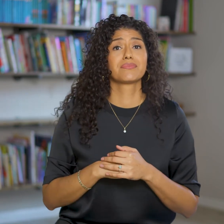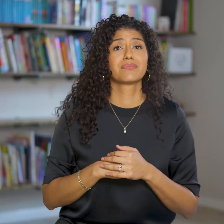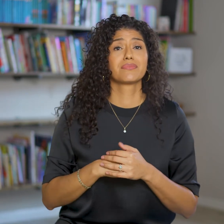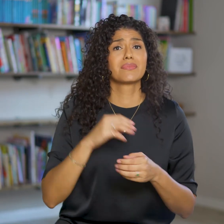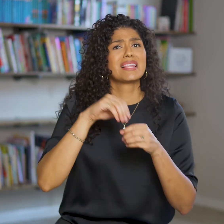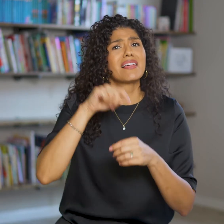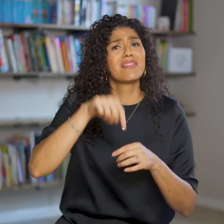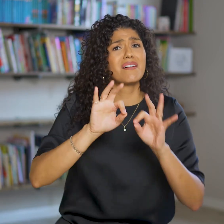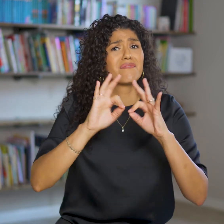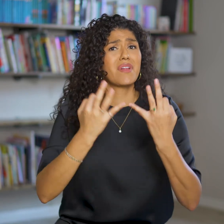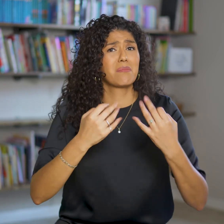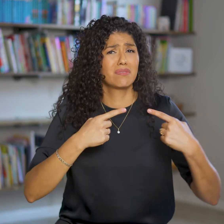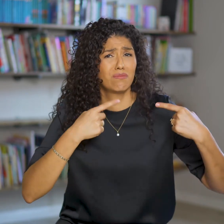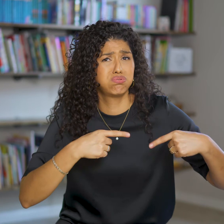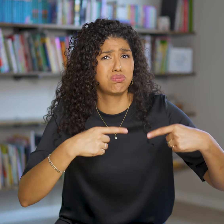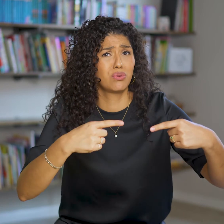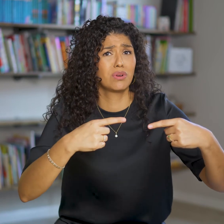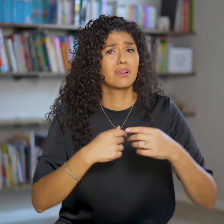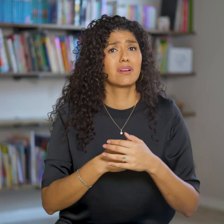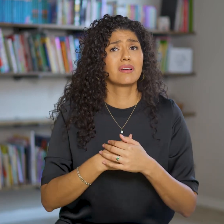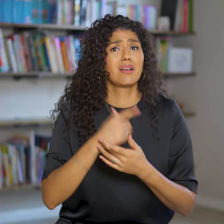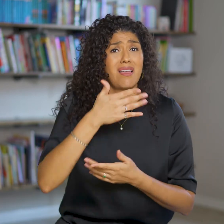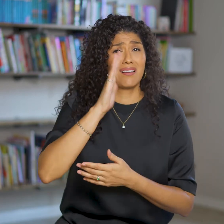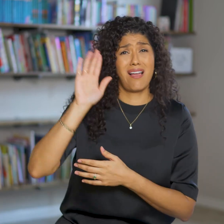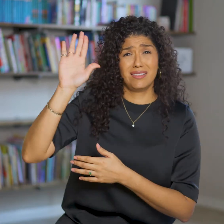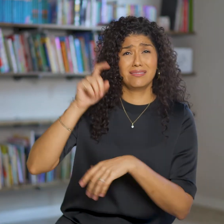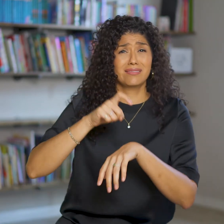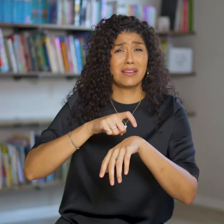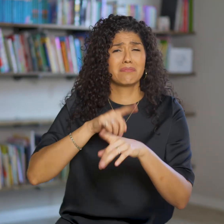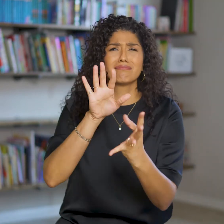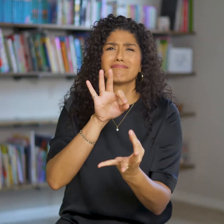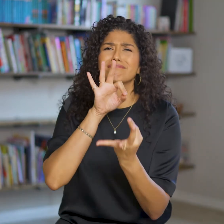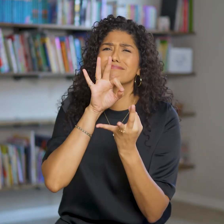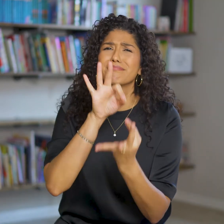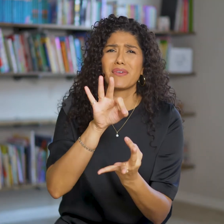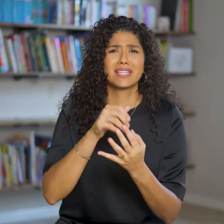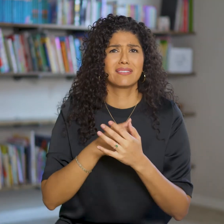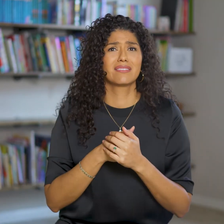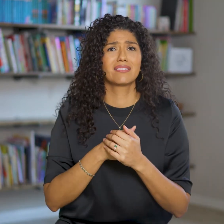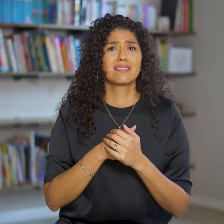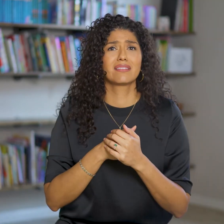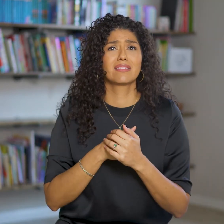In this family feud God’s timing is so kind.